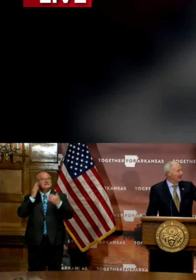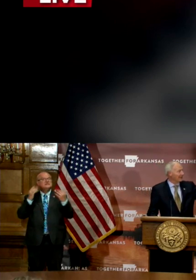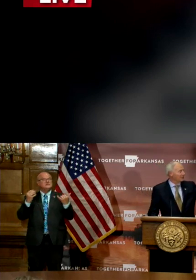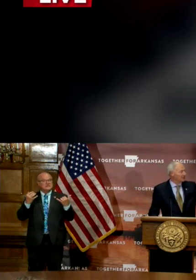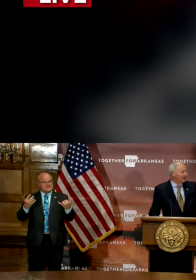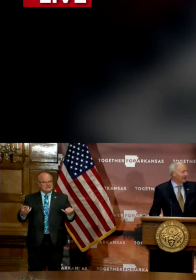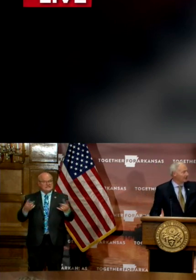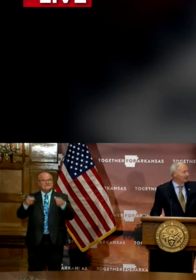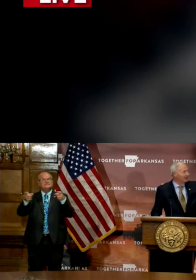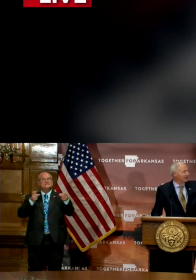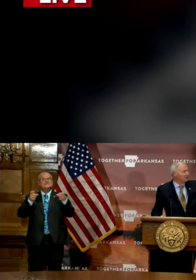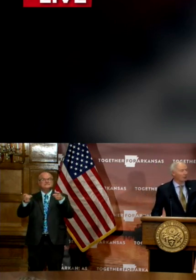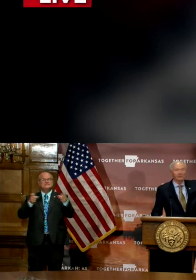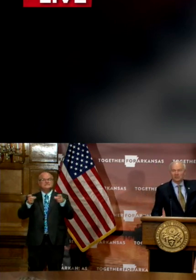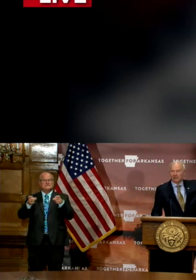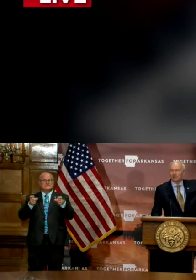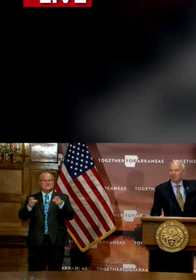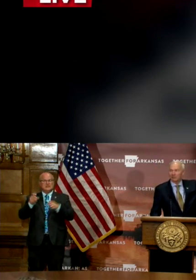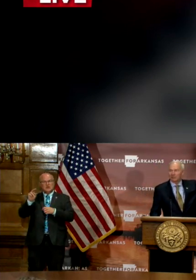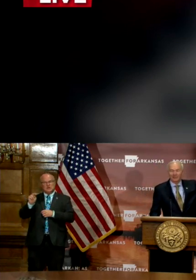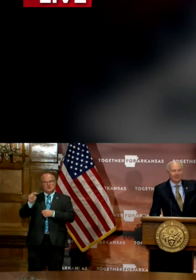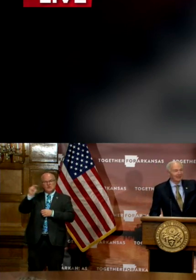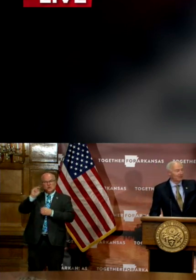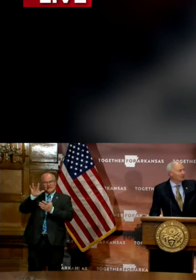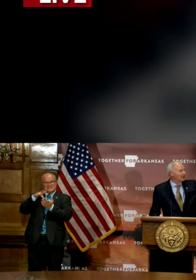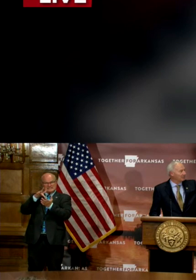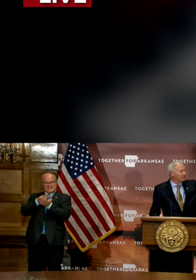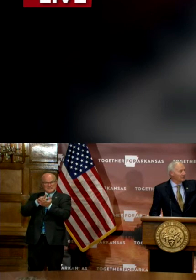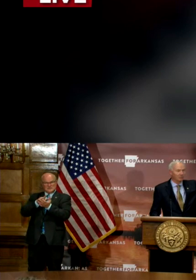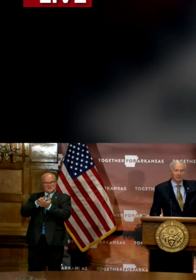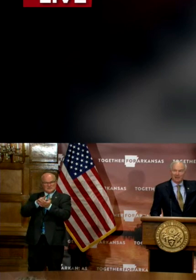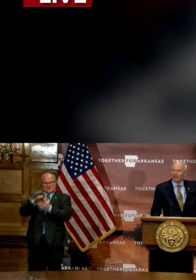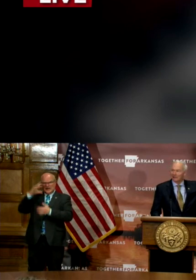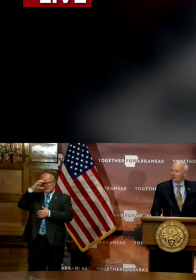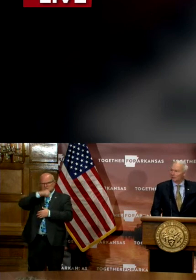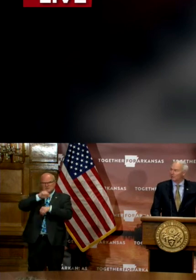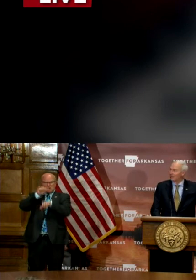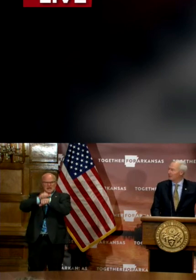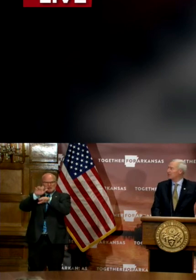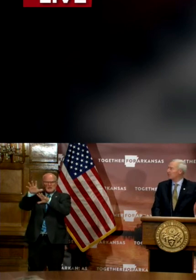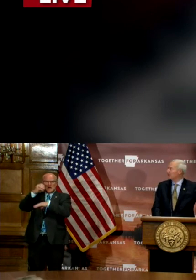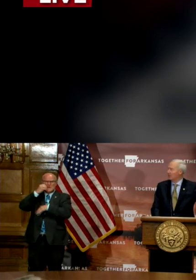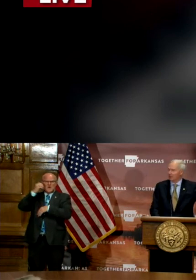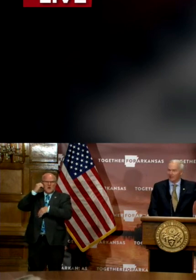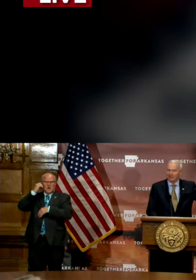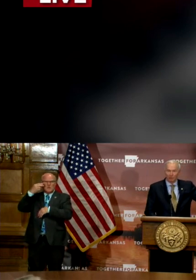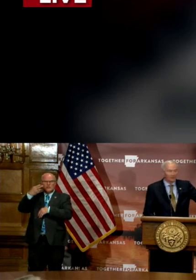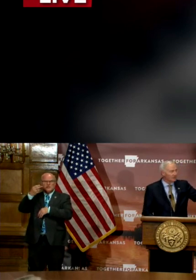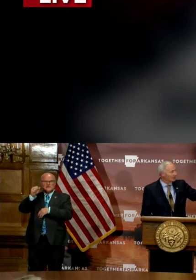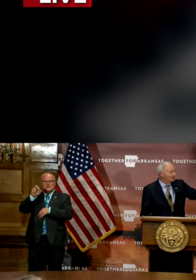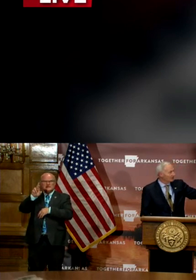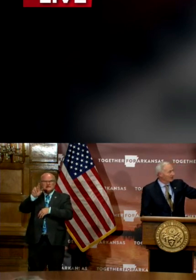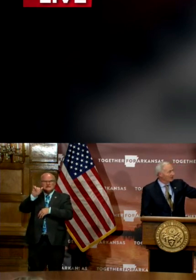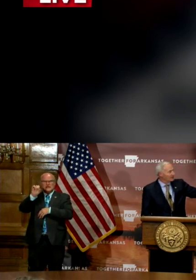STATE SWIEDWIDE IS 10%. THE NEXT ONE YOU SEE IT BROKE